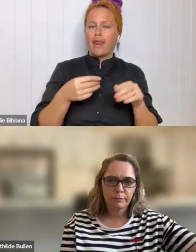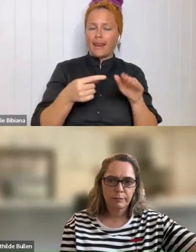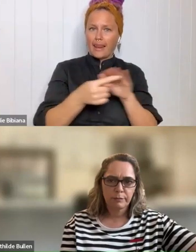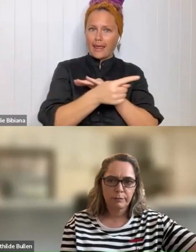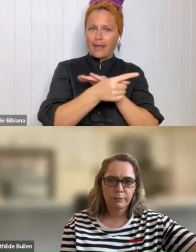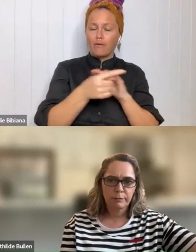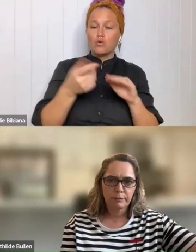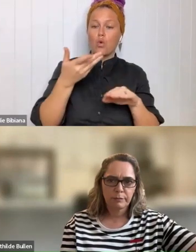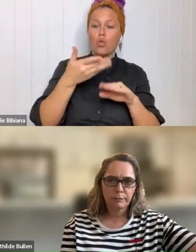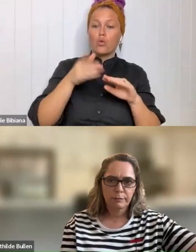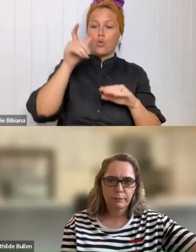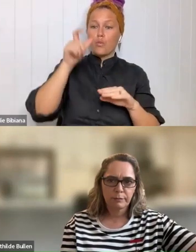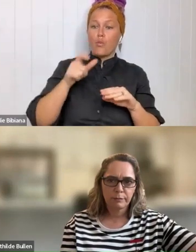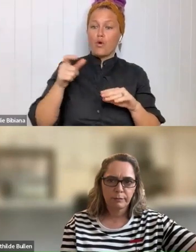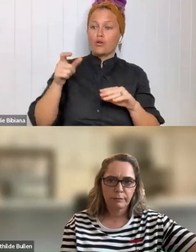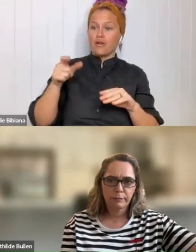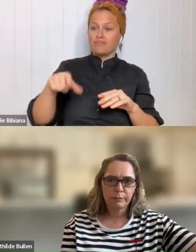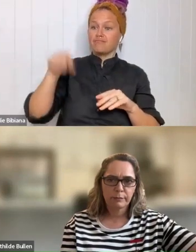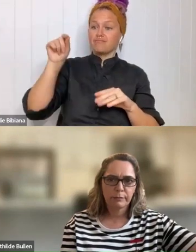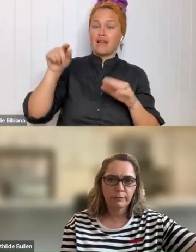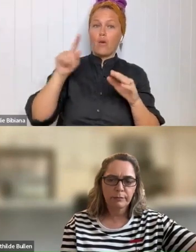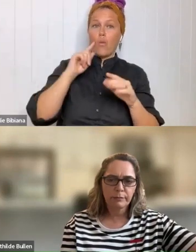be announced in April, and then there will be a three month